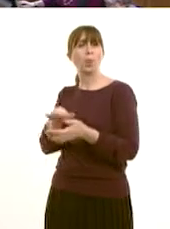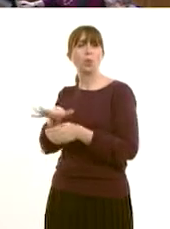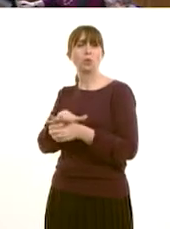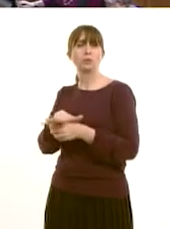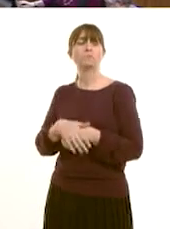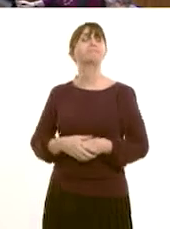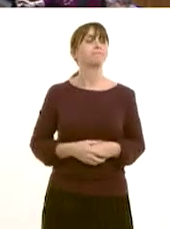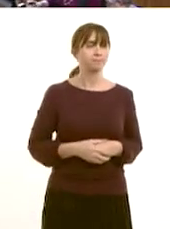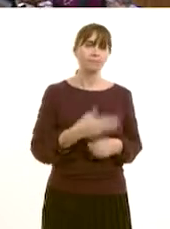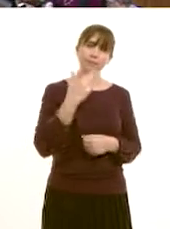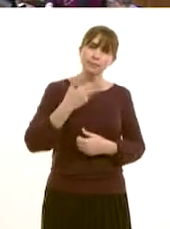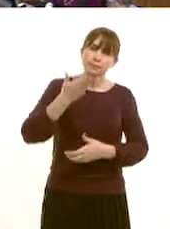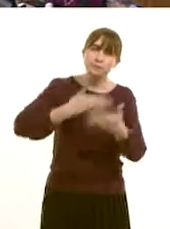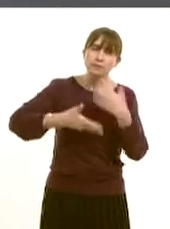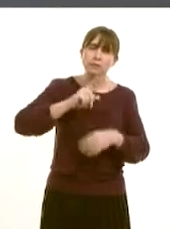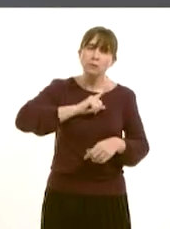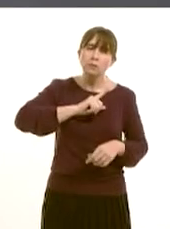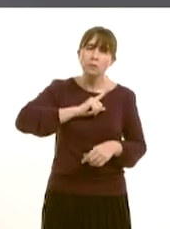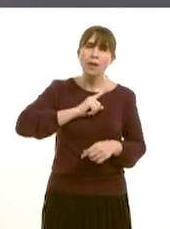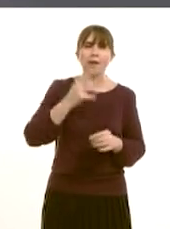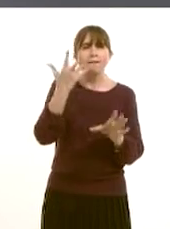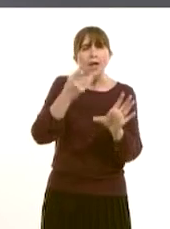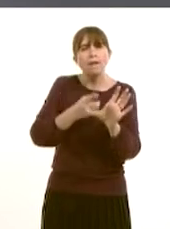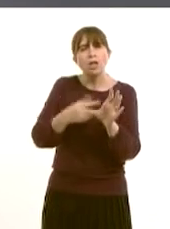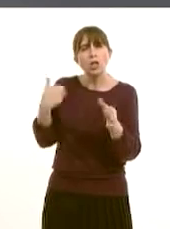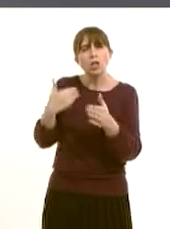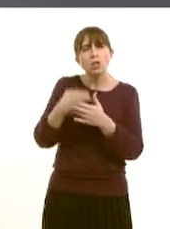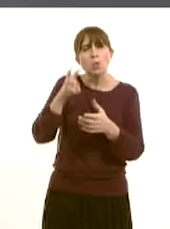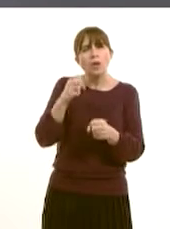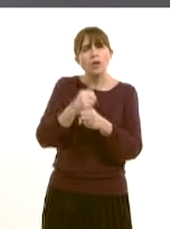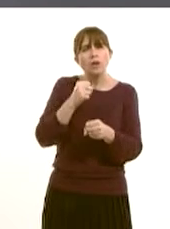Could you please explain why, over the past five years, Welsh Government funding for hospices